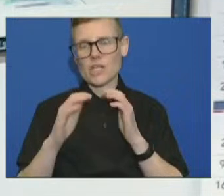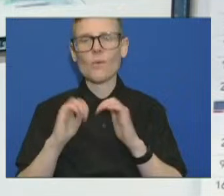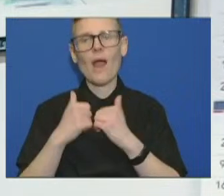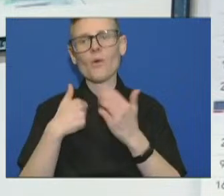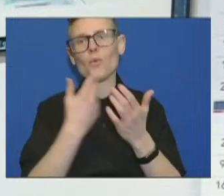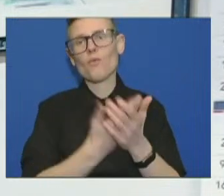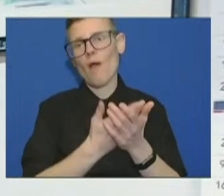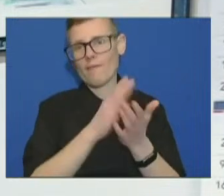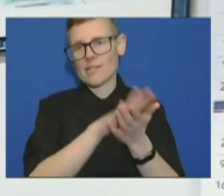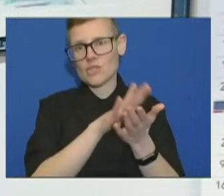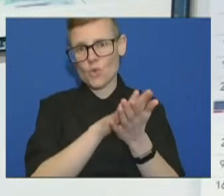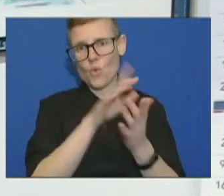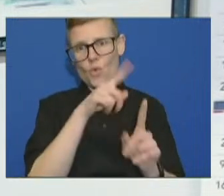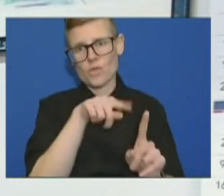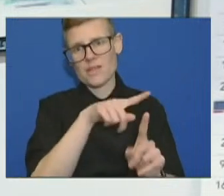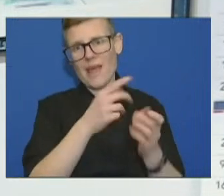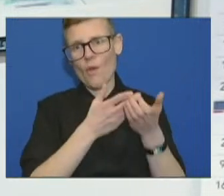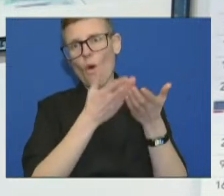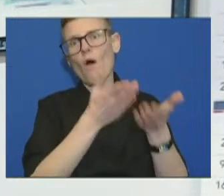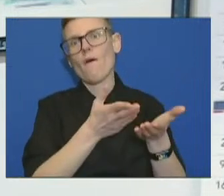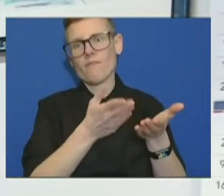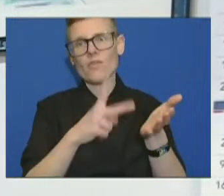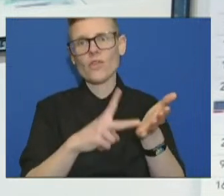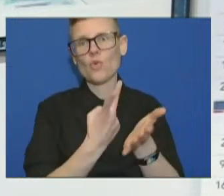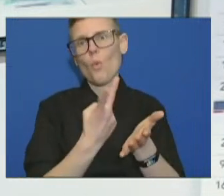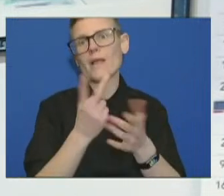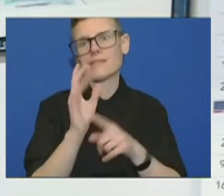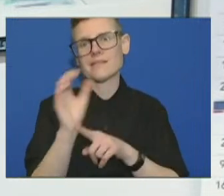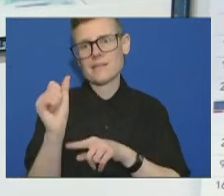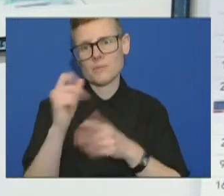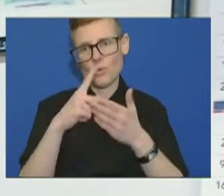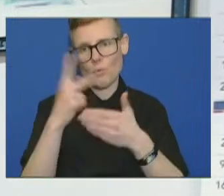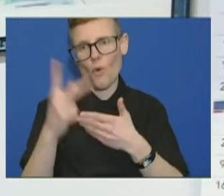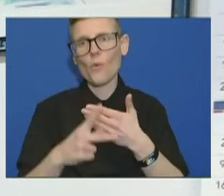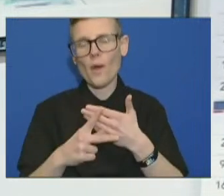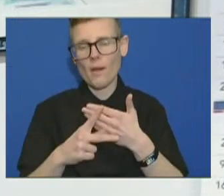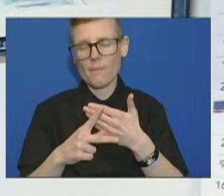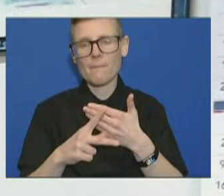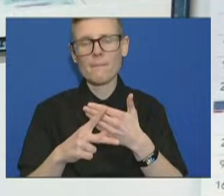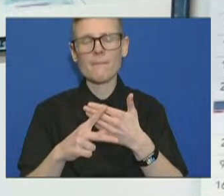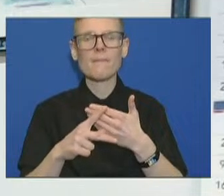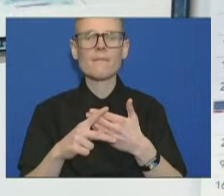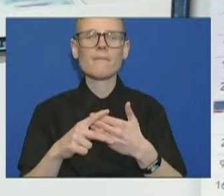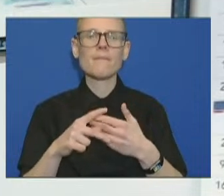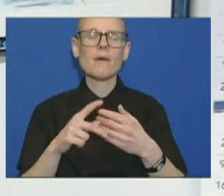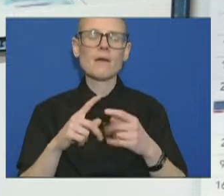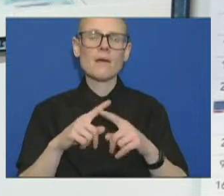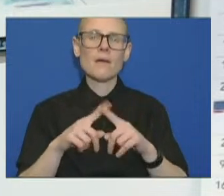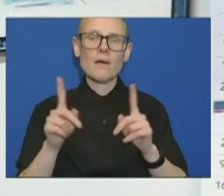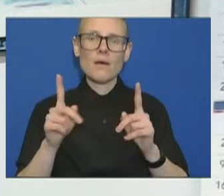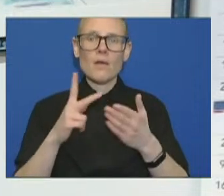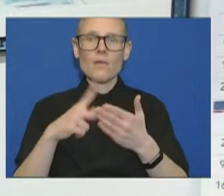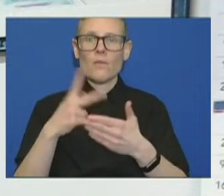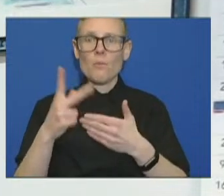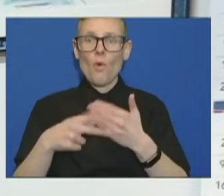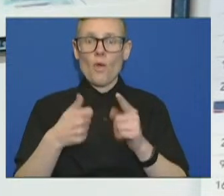way, it's because of the lack of transportation or the way to get to the schools that are offering